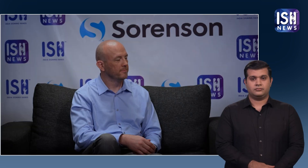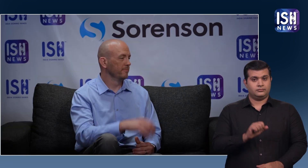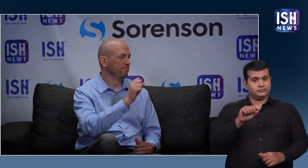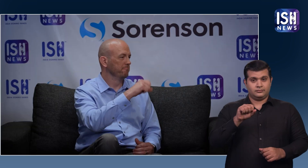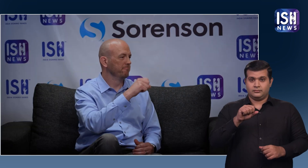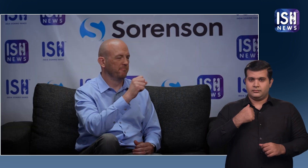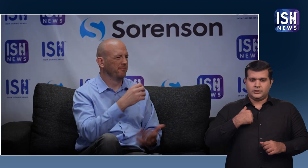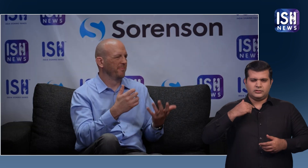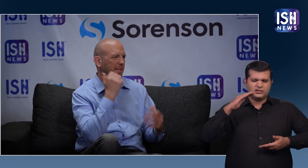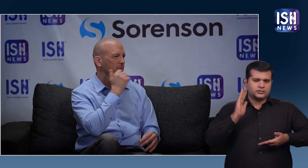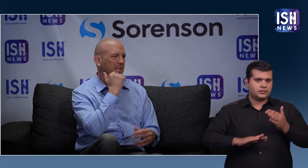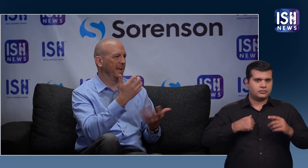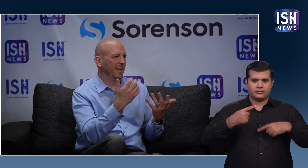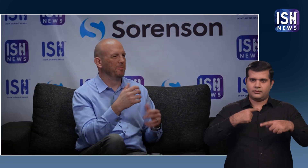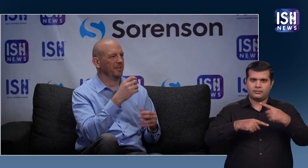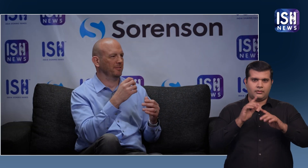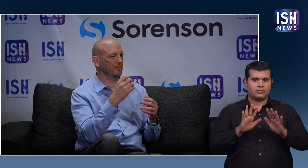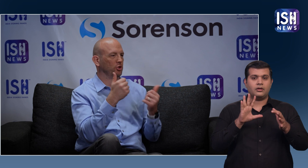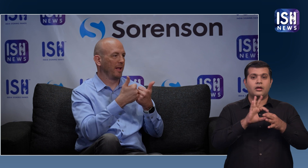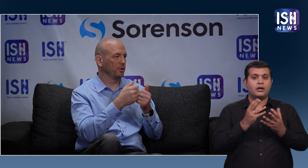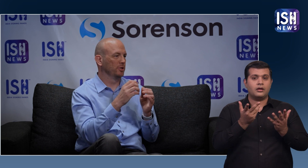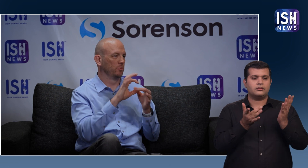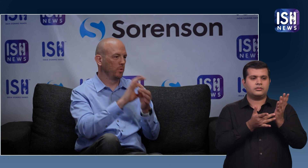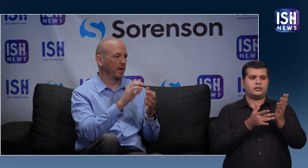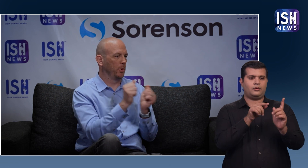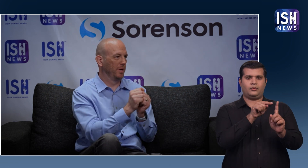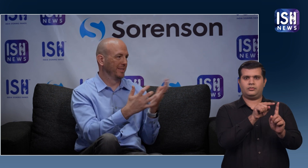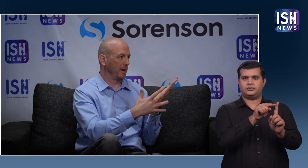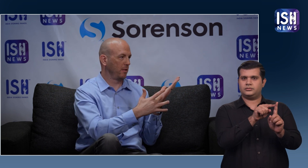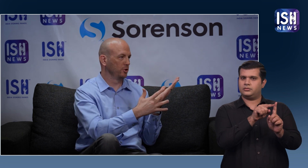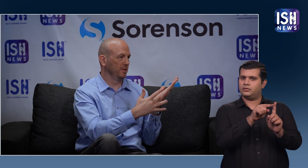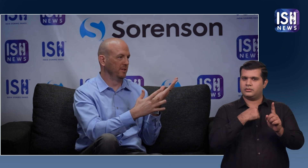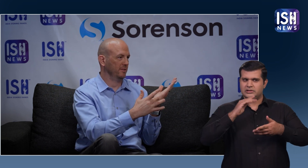Yes, everyday. Challenges related with technology.